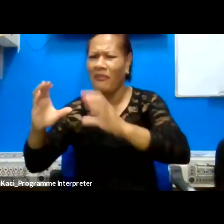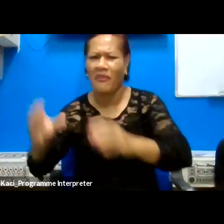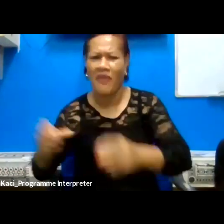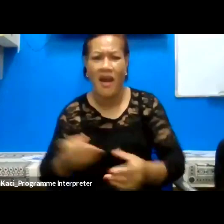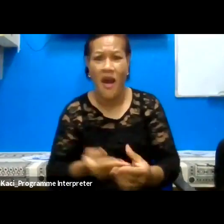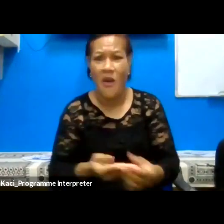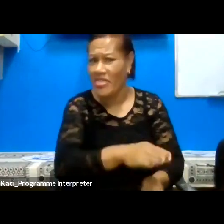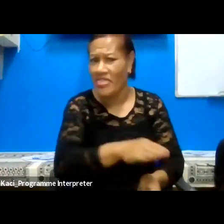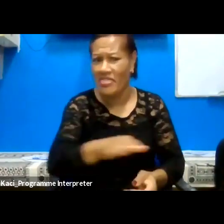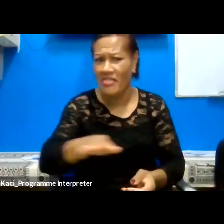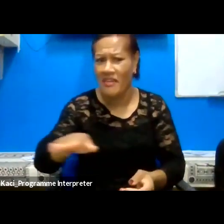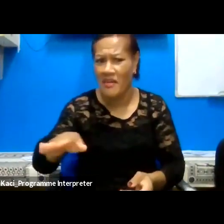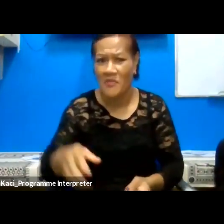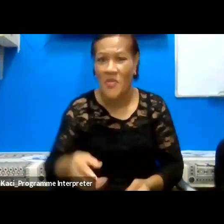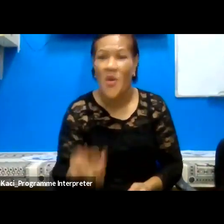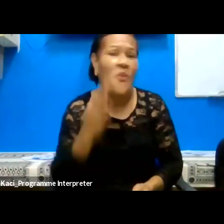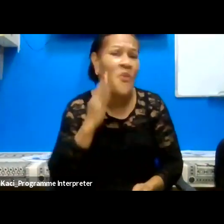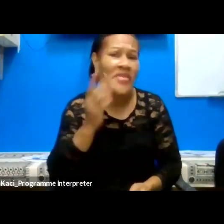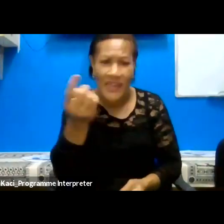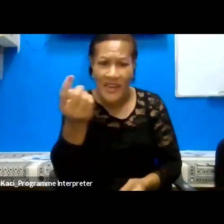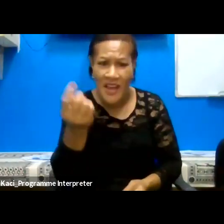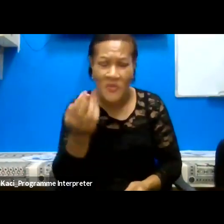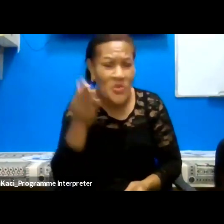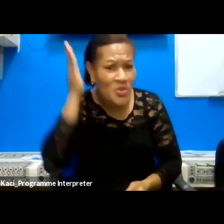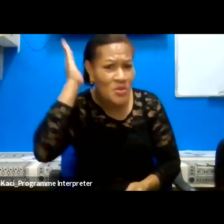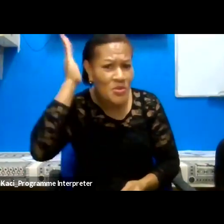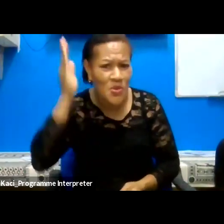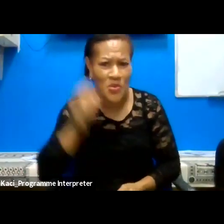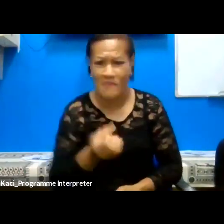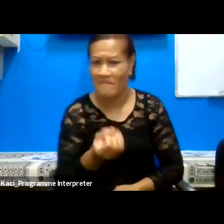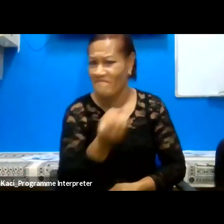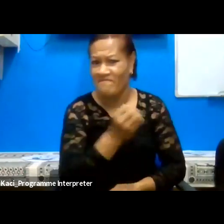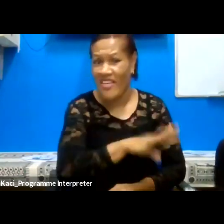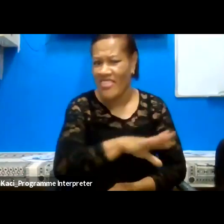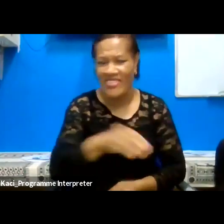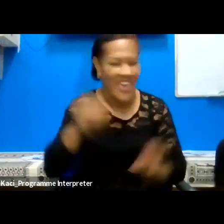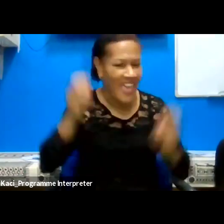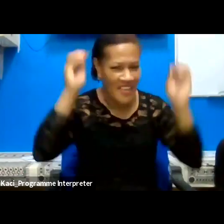It's it's members and likewise